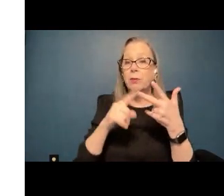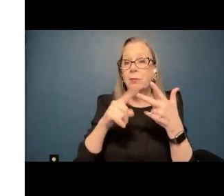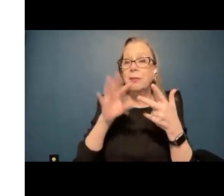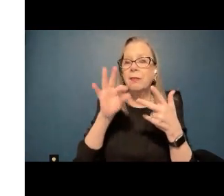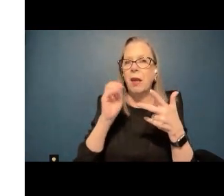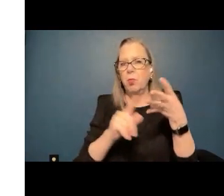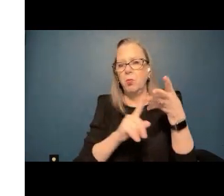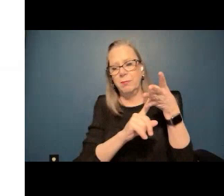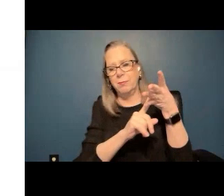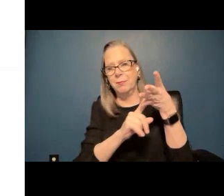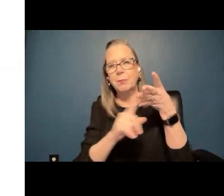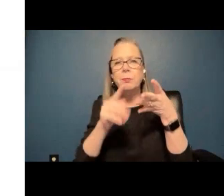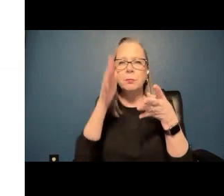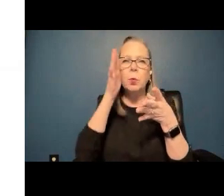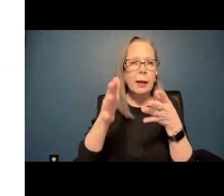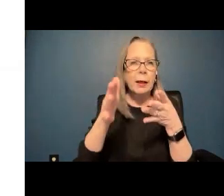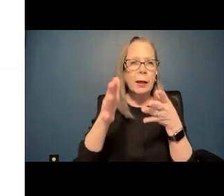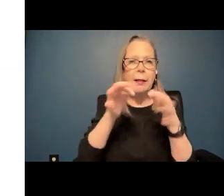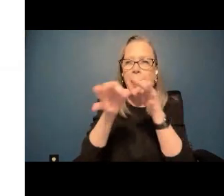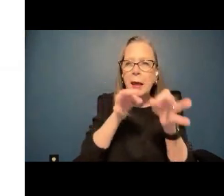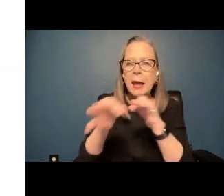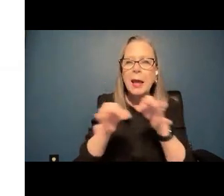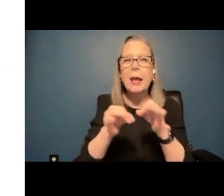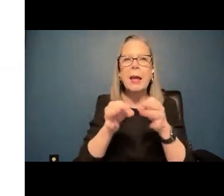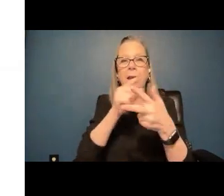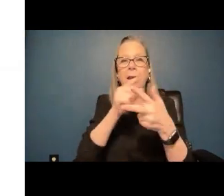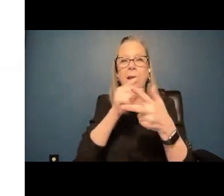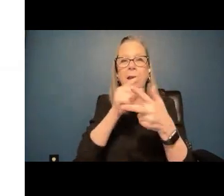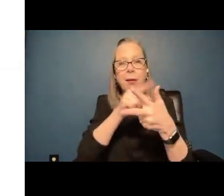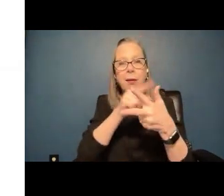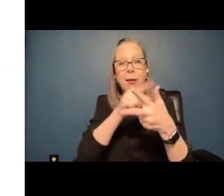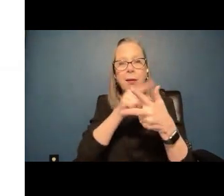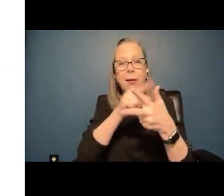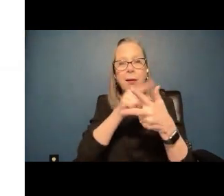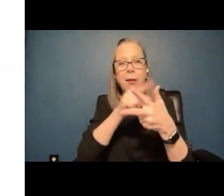where it'll really sort of put the pieces together and focus on developing an